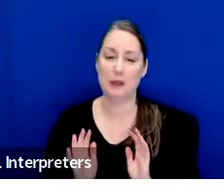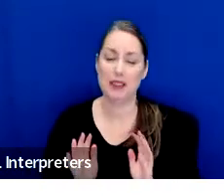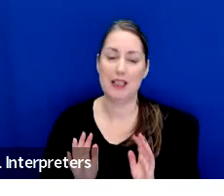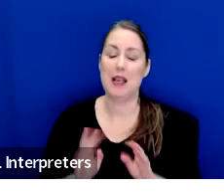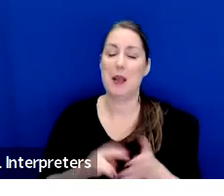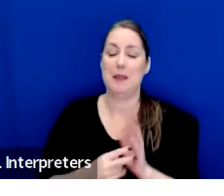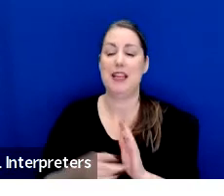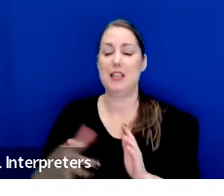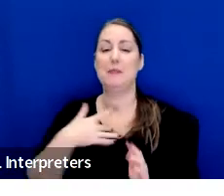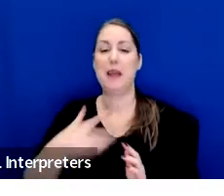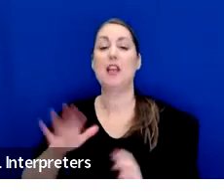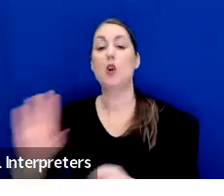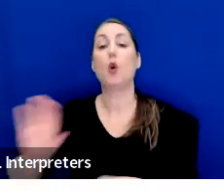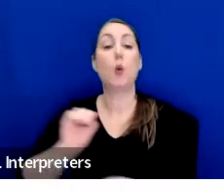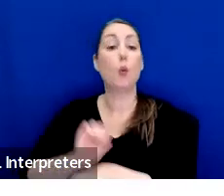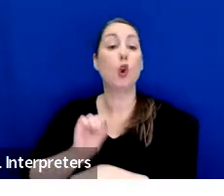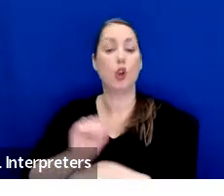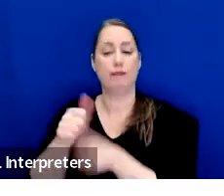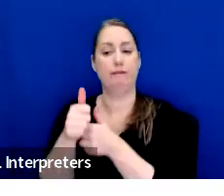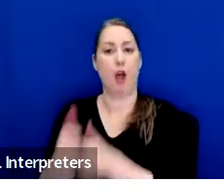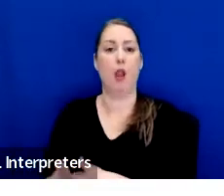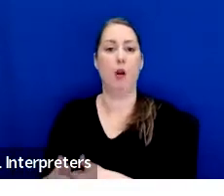This type of thing so